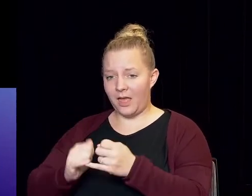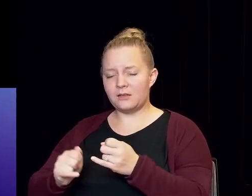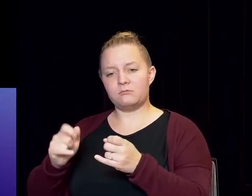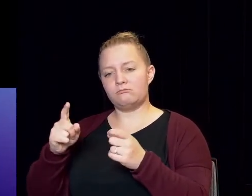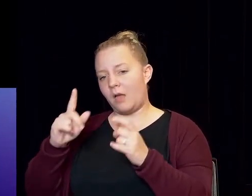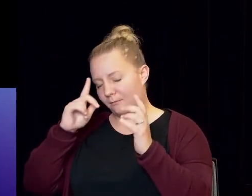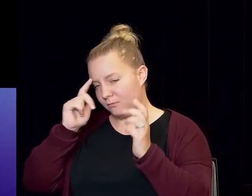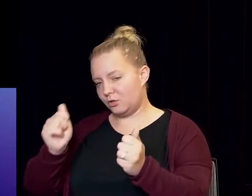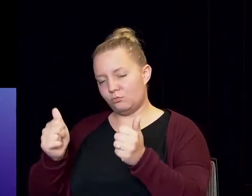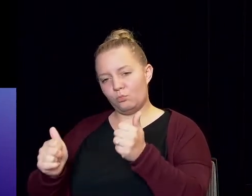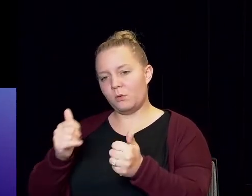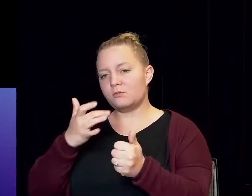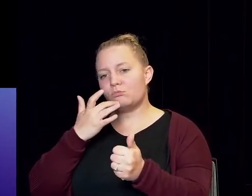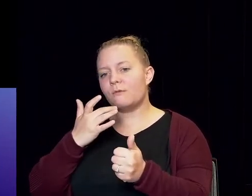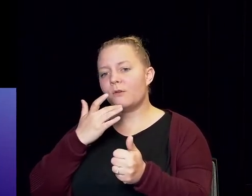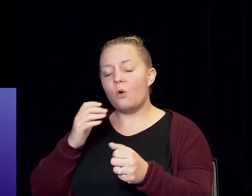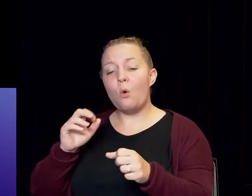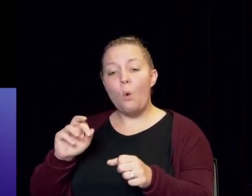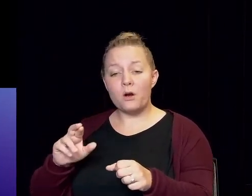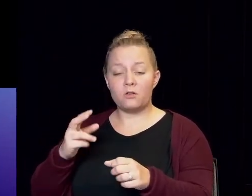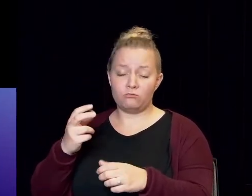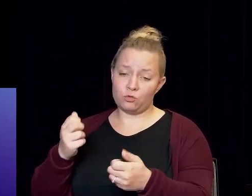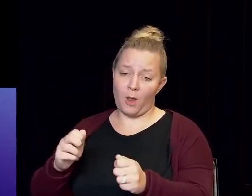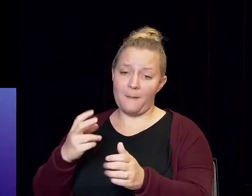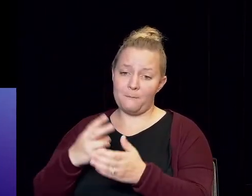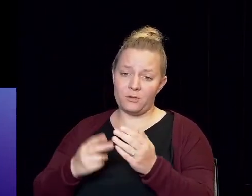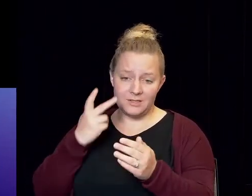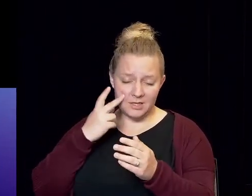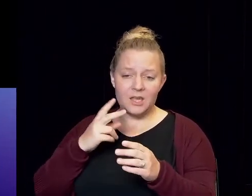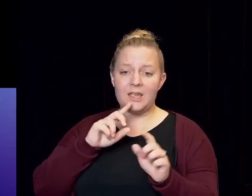which one you like better or you can try it both ways and see you get the same answer both ways.